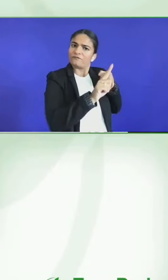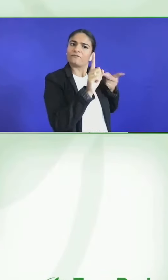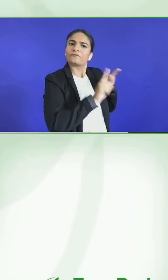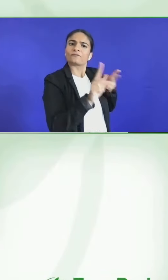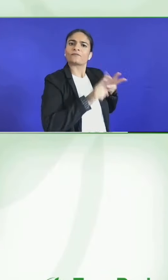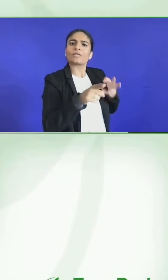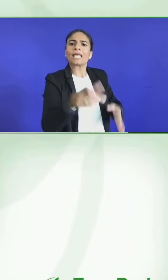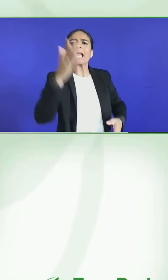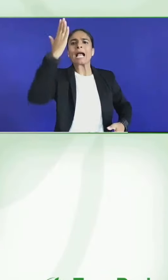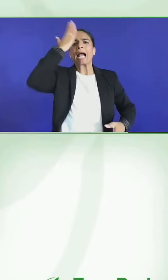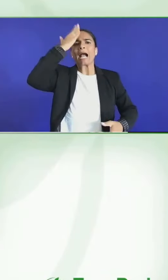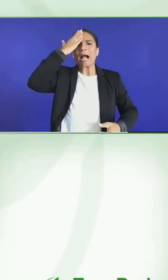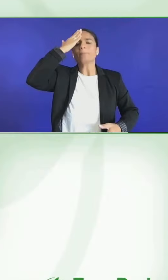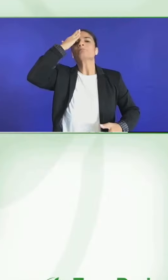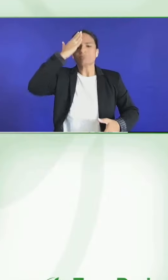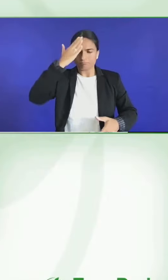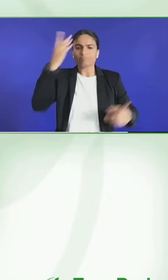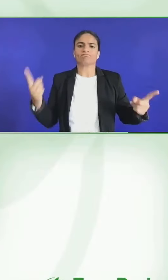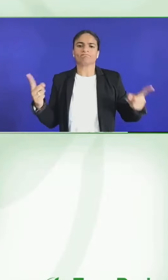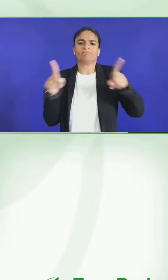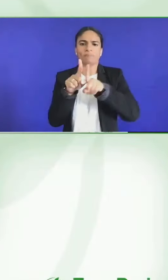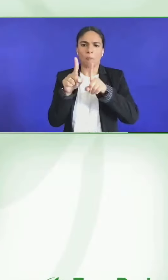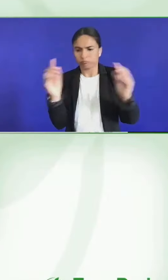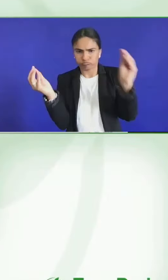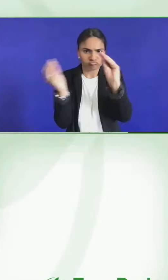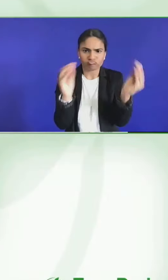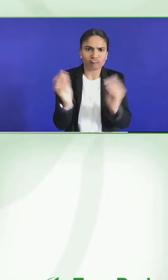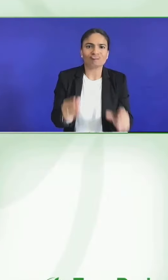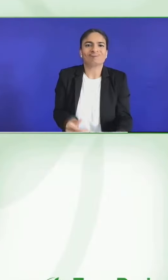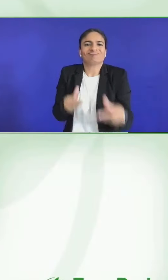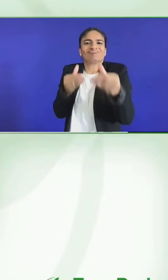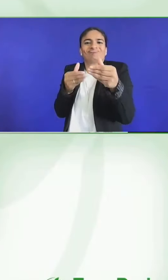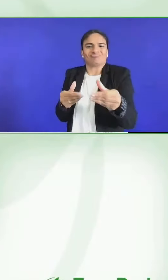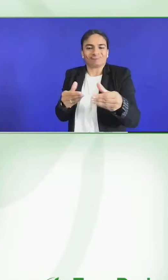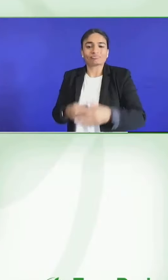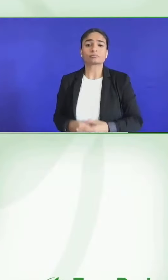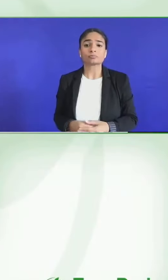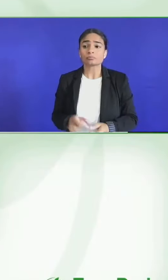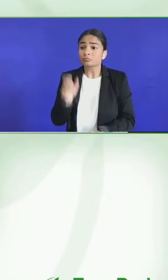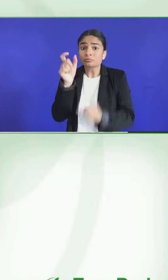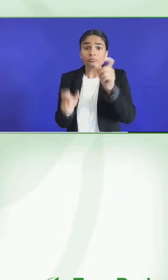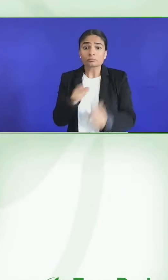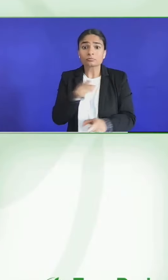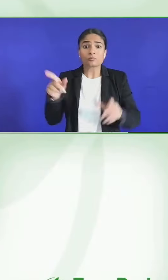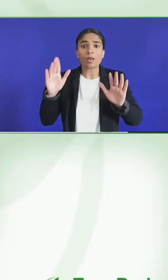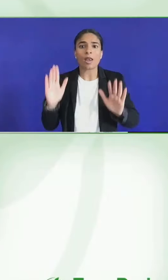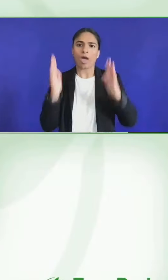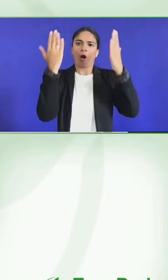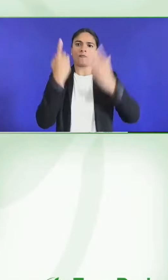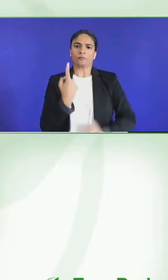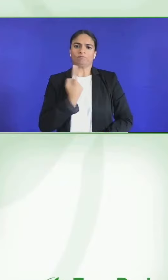For example group homes. I was in another session before I was excited to follow the session